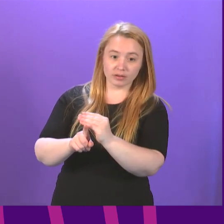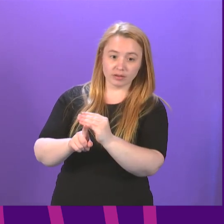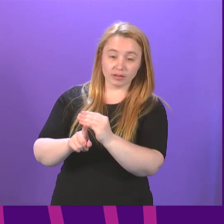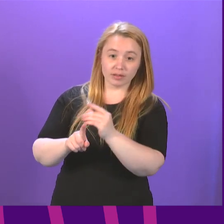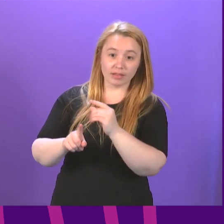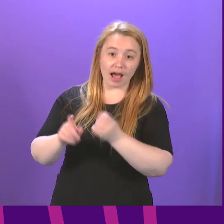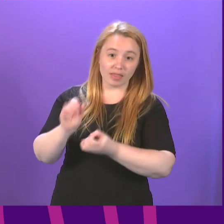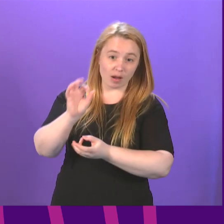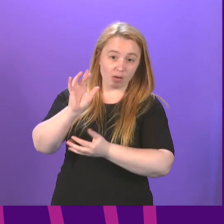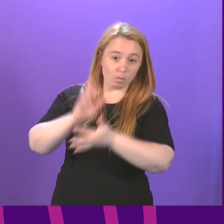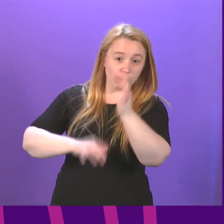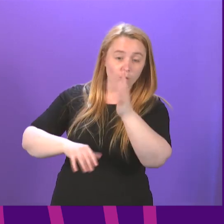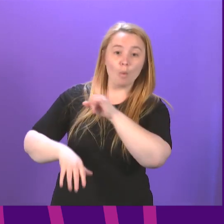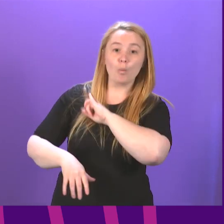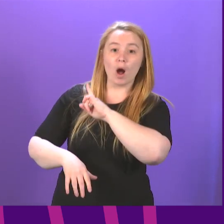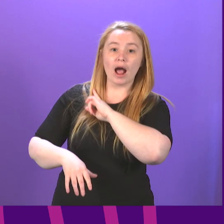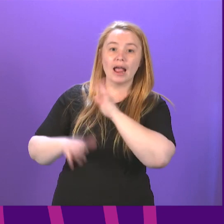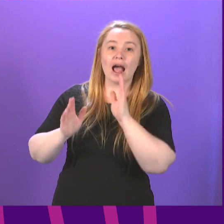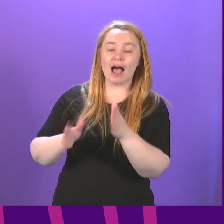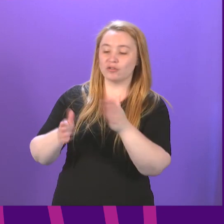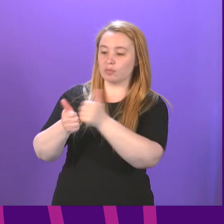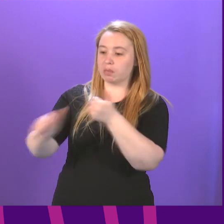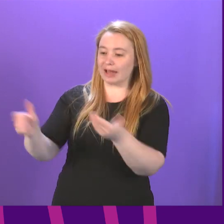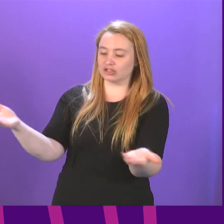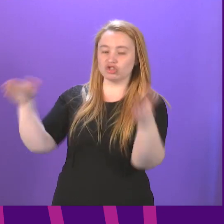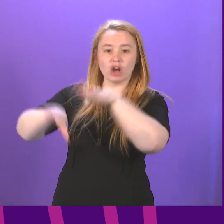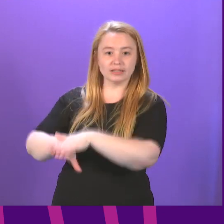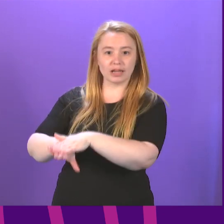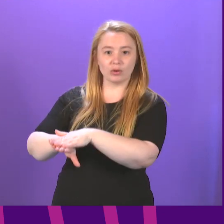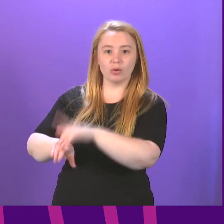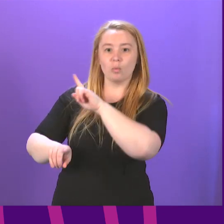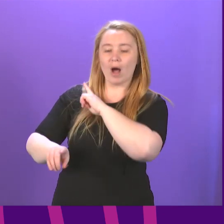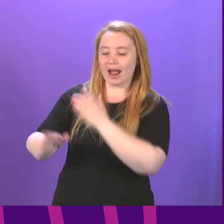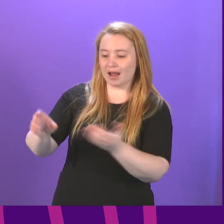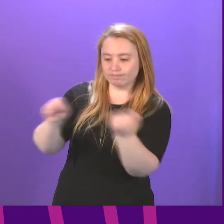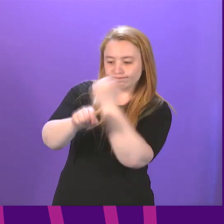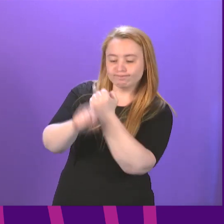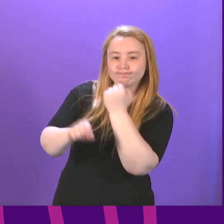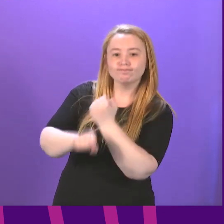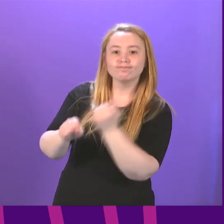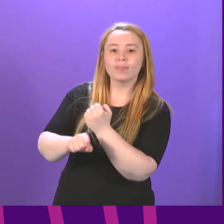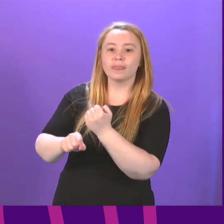from the need to shut down the plant in the weeks ahead so that upgrade work can go ahead will be